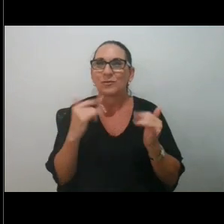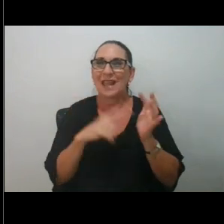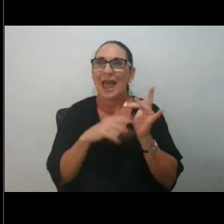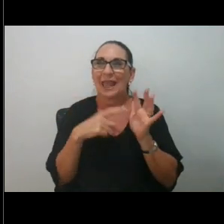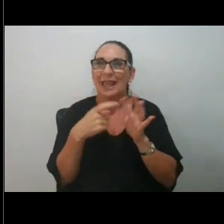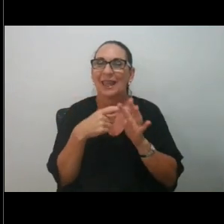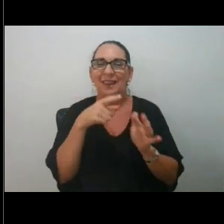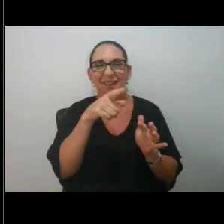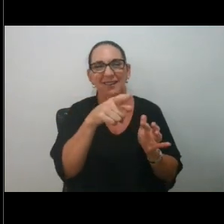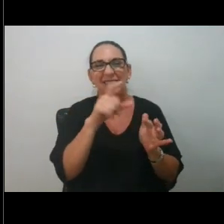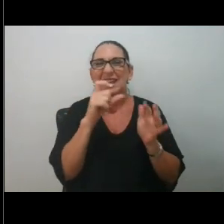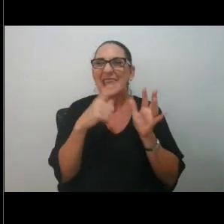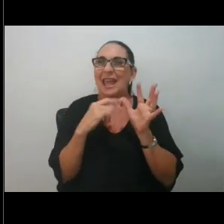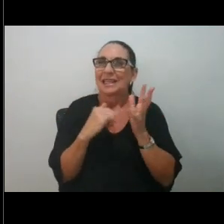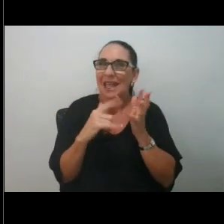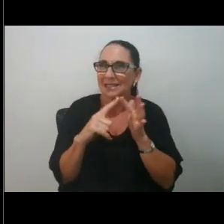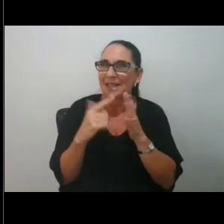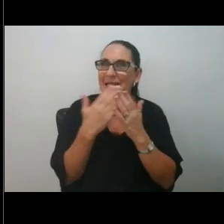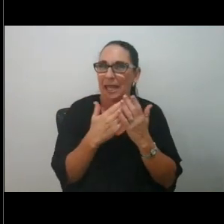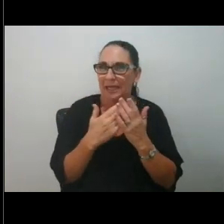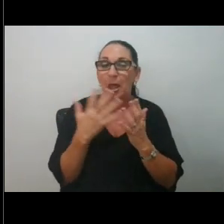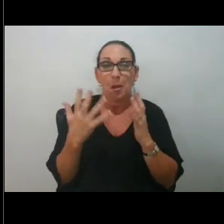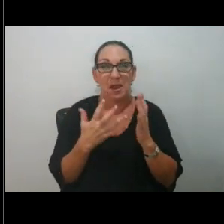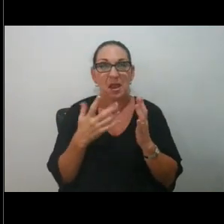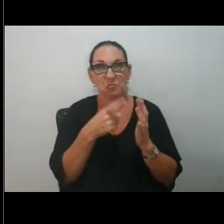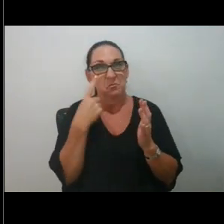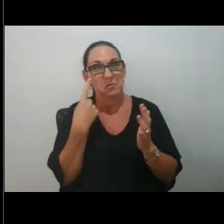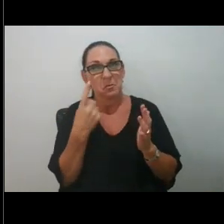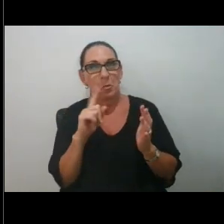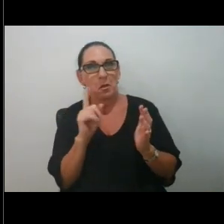um somebody's um matter who's gone through Court Link in a deidentified way so that we